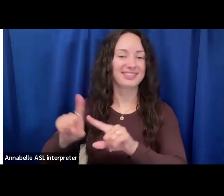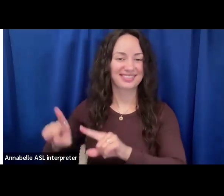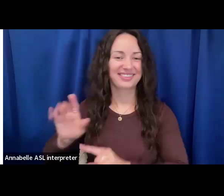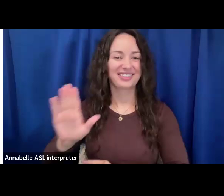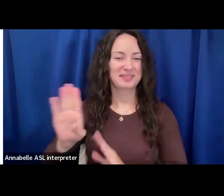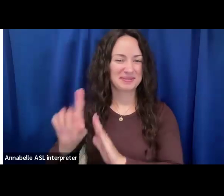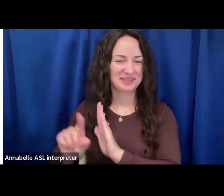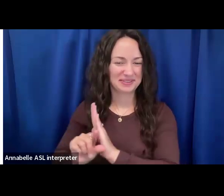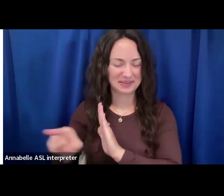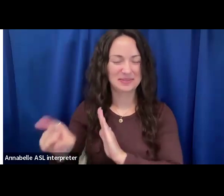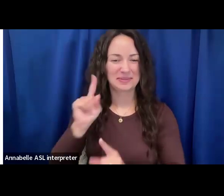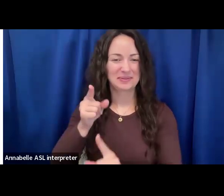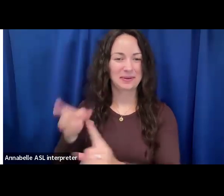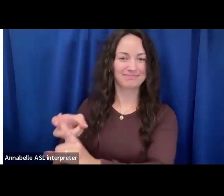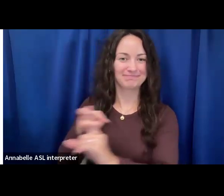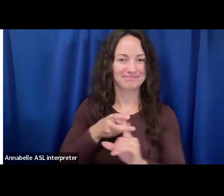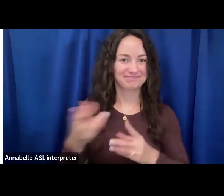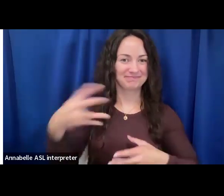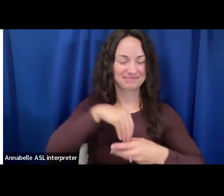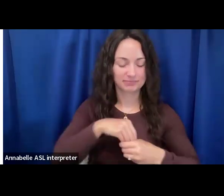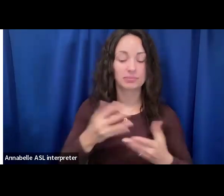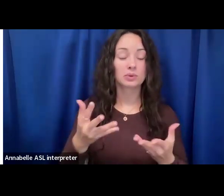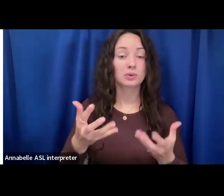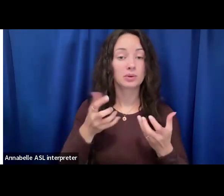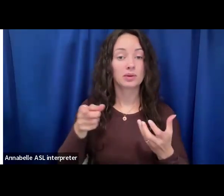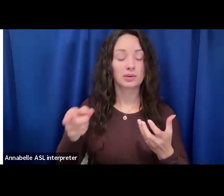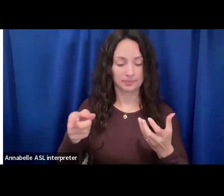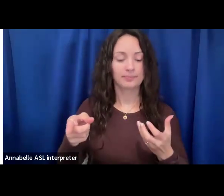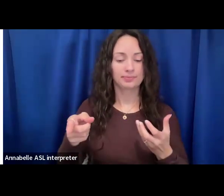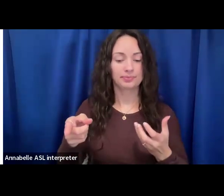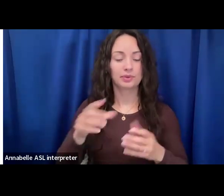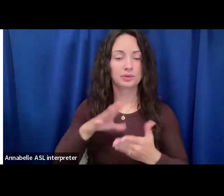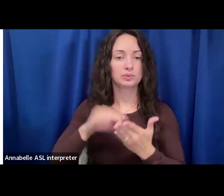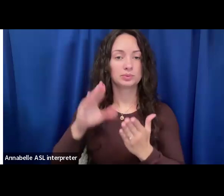recruiting and enhancing student participation and enhancing program activities, and this is how